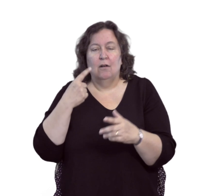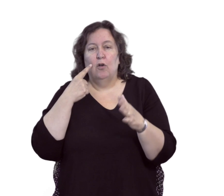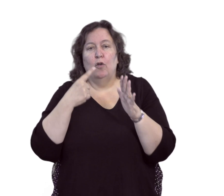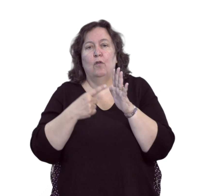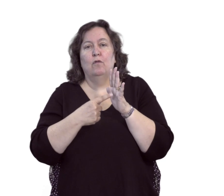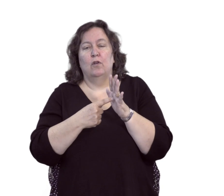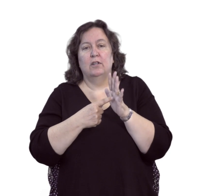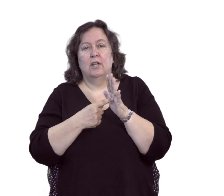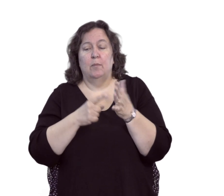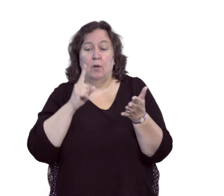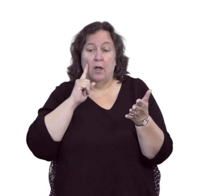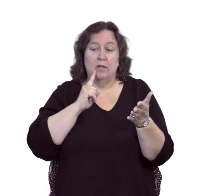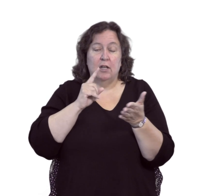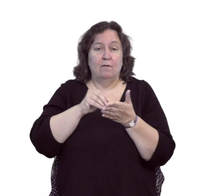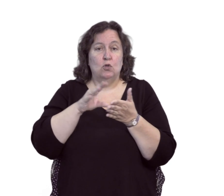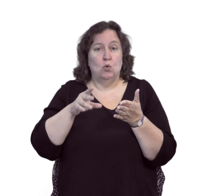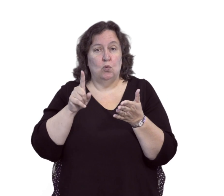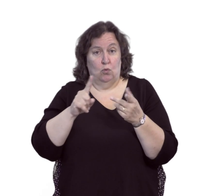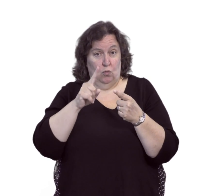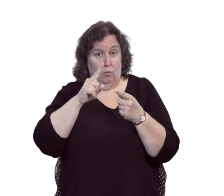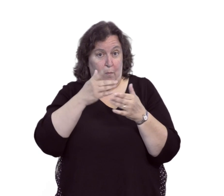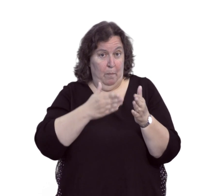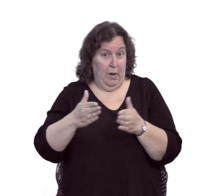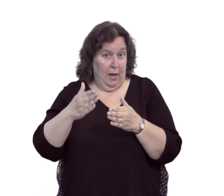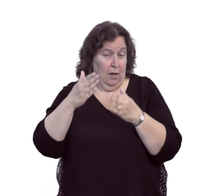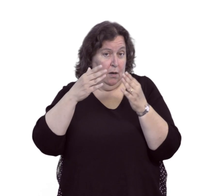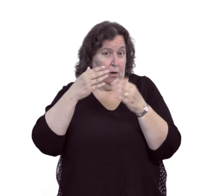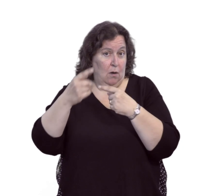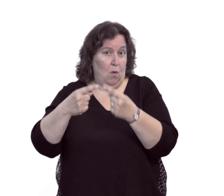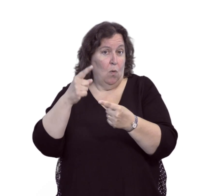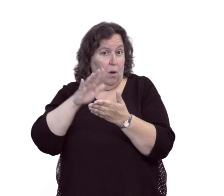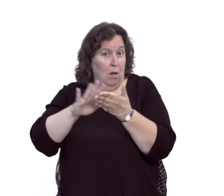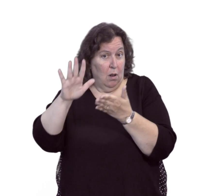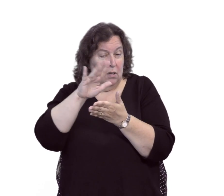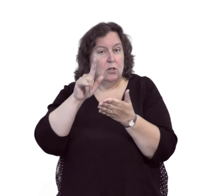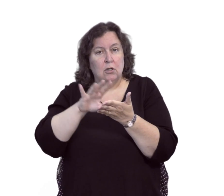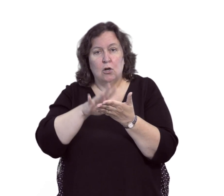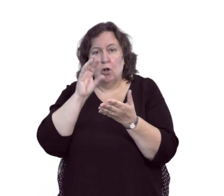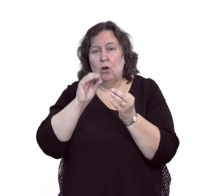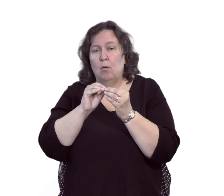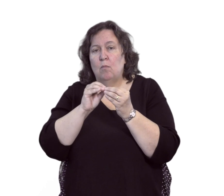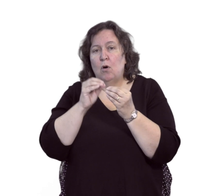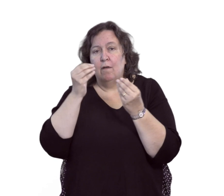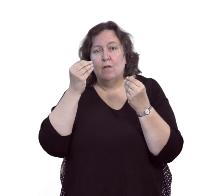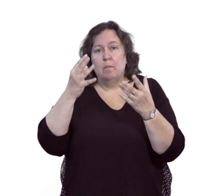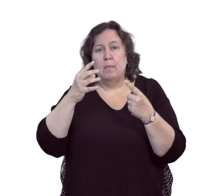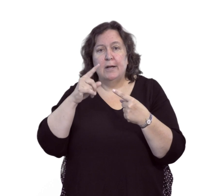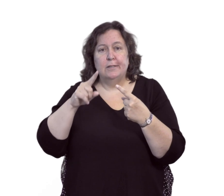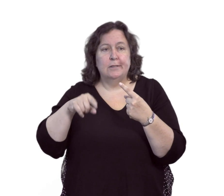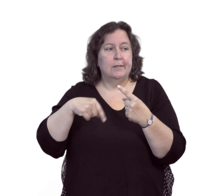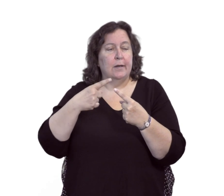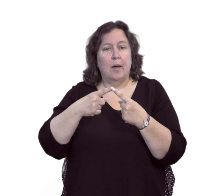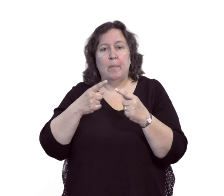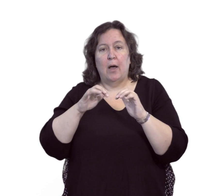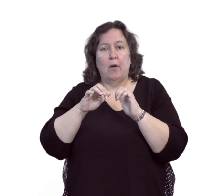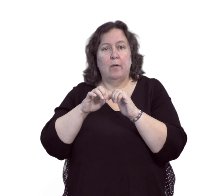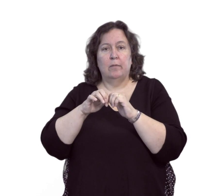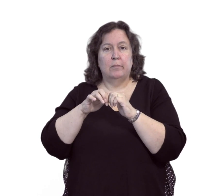For example, a deaf student who is college-bound, needs to learn more information specific